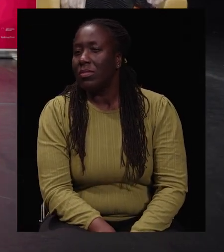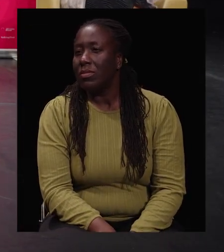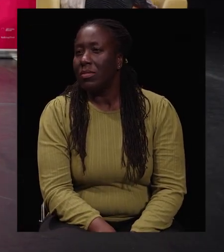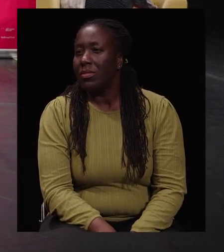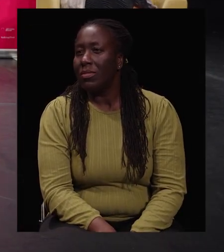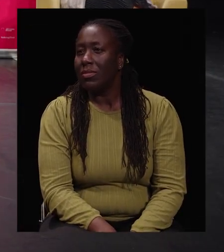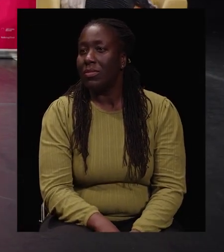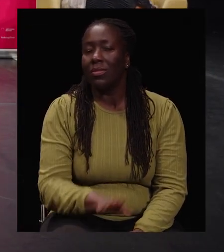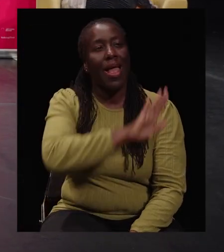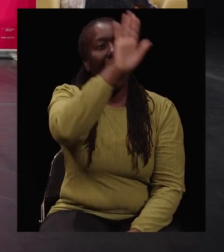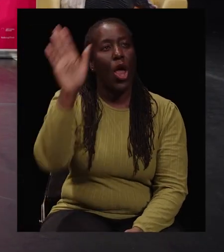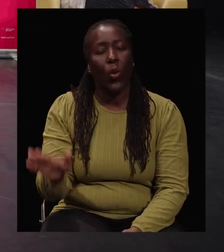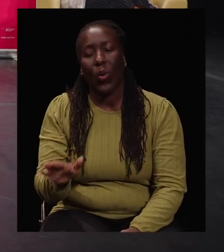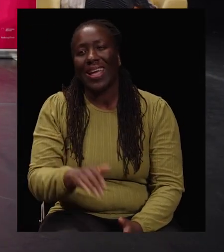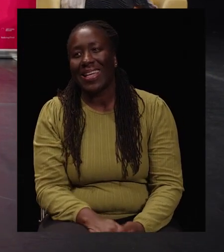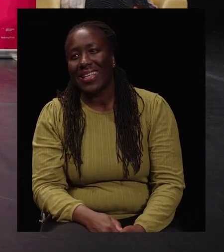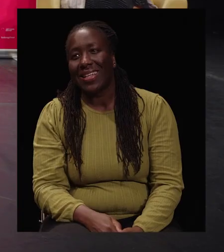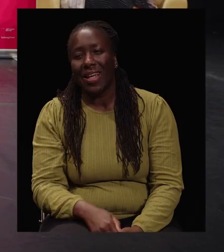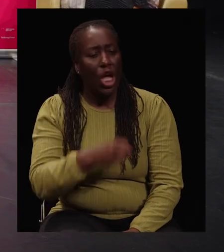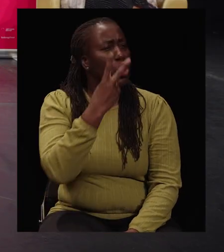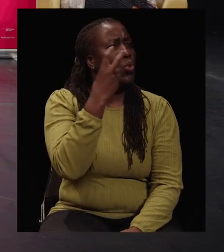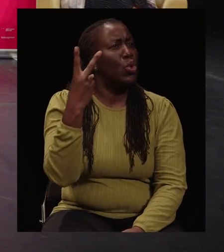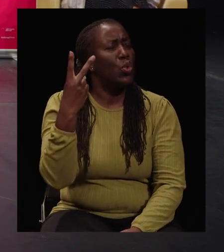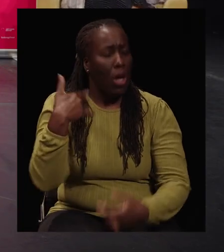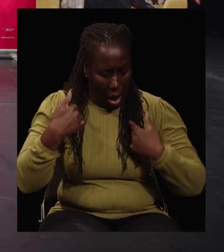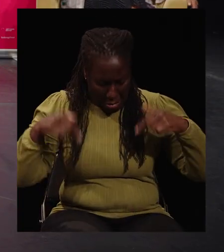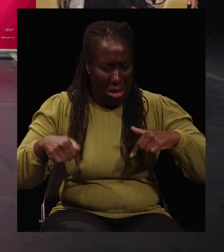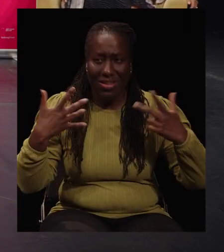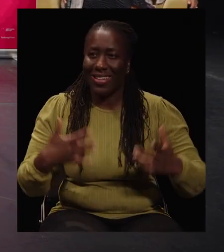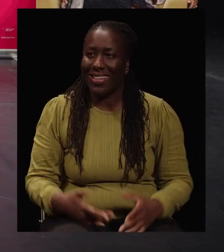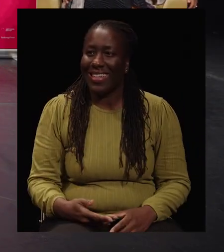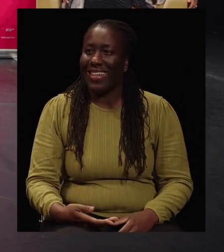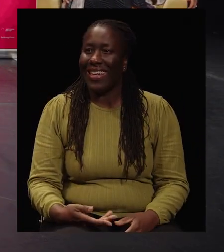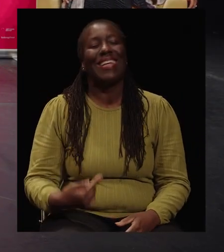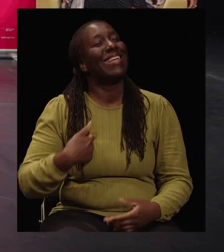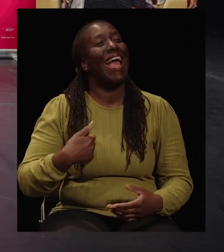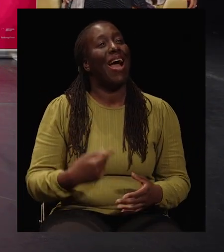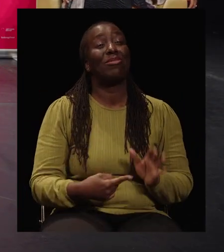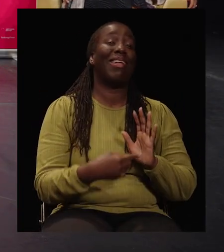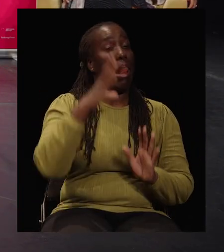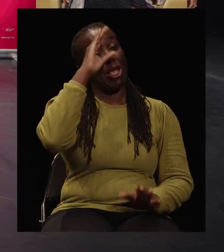Hello everyone. Two, two, hey. Okay. Oh. Giving away I'm an artist, that's what we do.